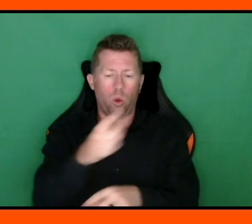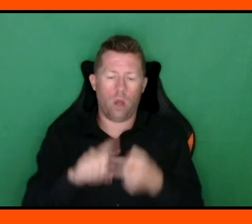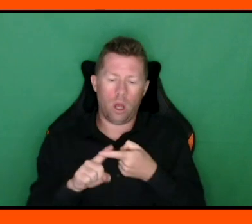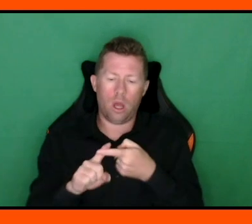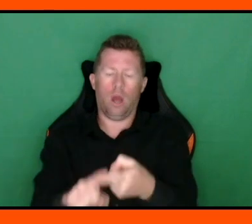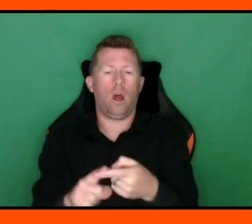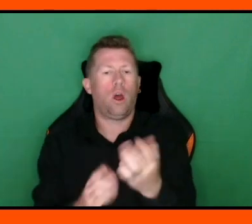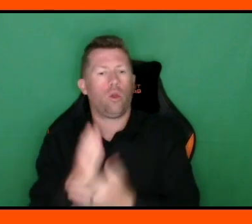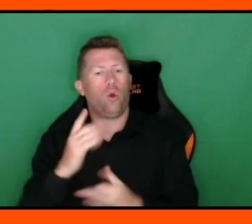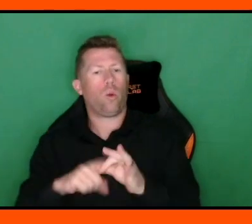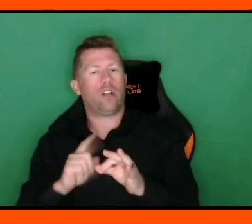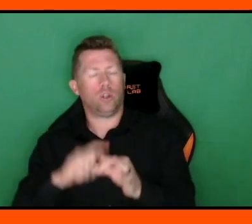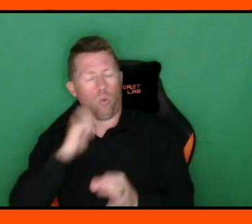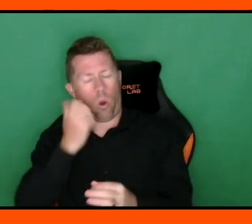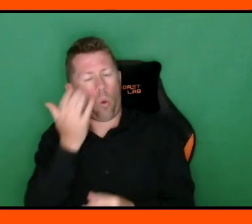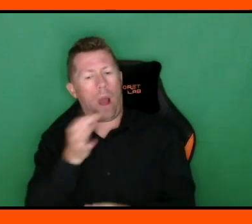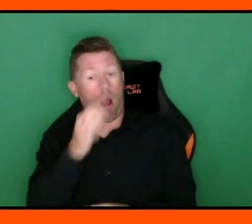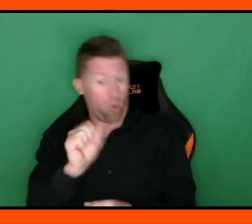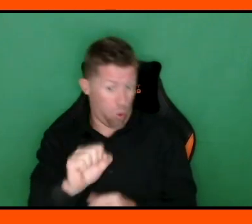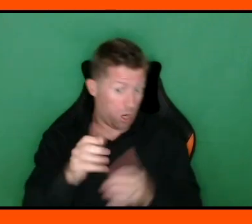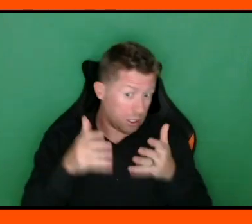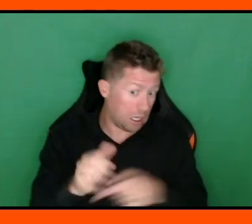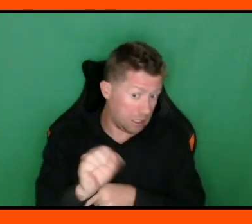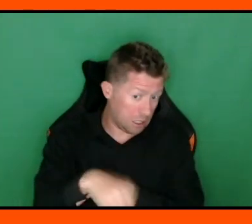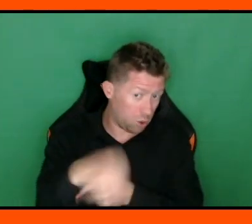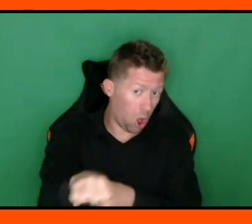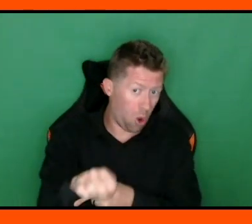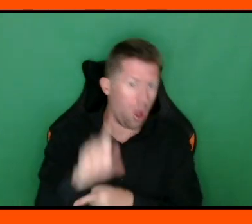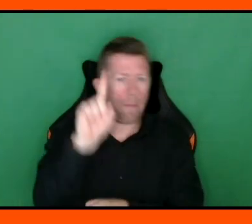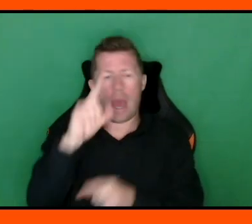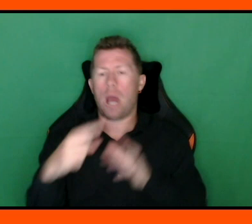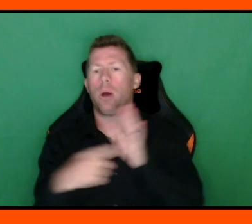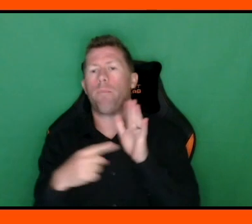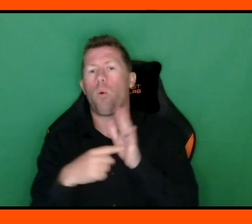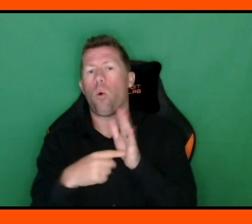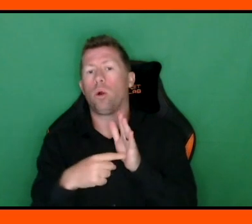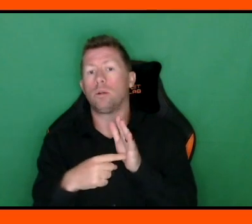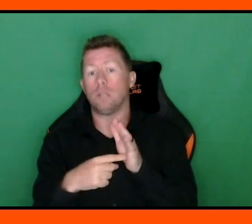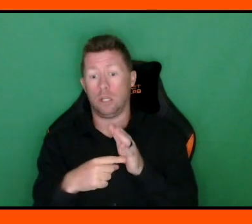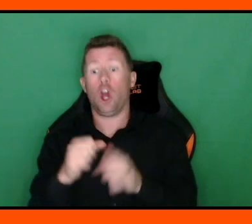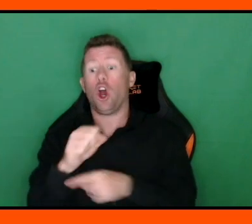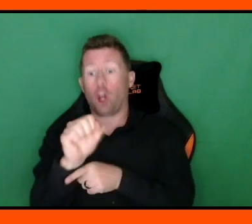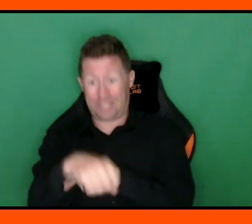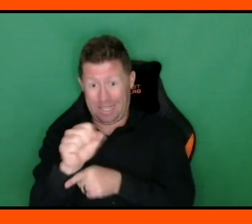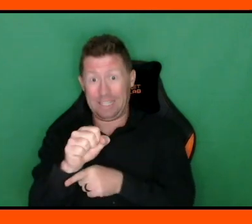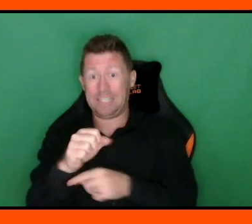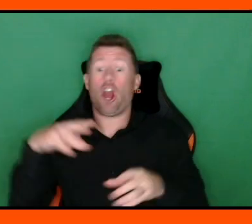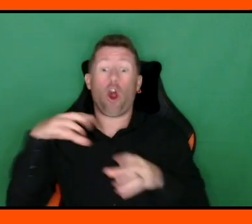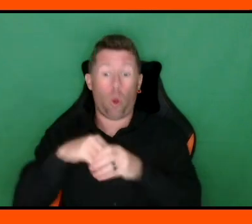that we’ve just discussed, but it’s also important to know that that consent extends to any attachments you upload as part of your submission.